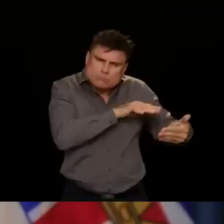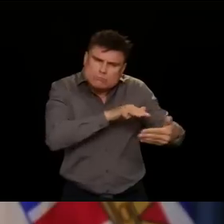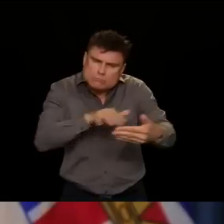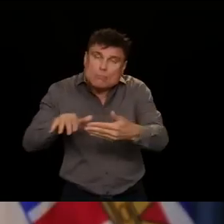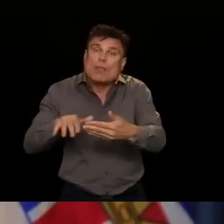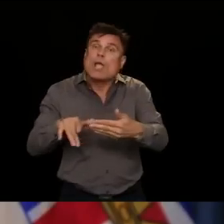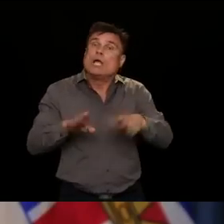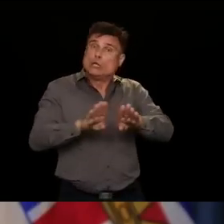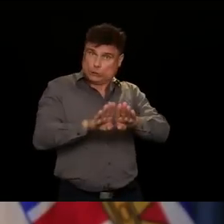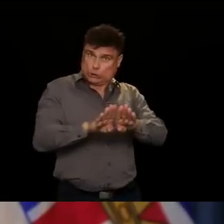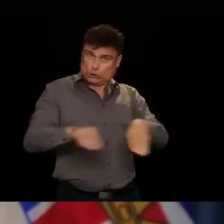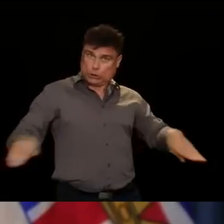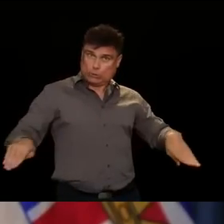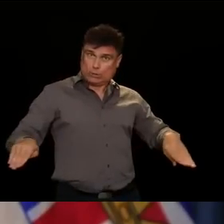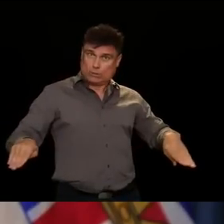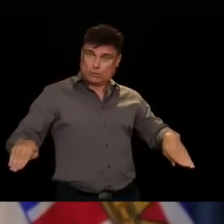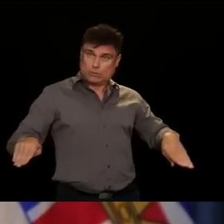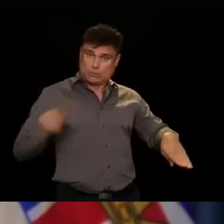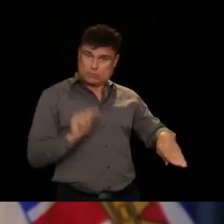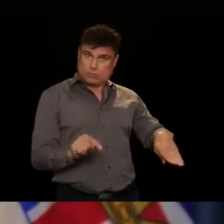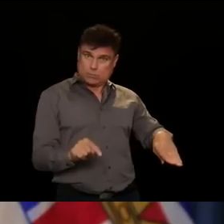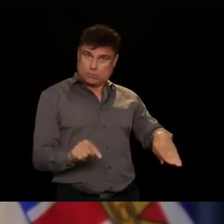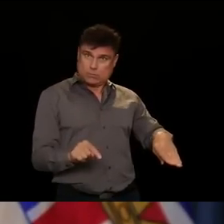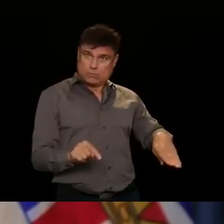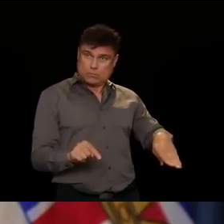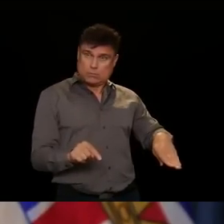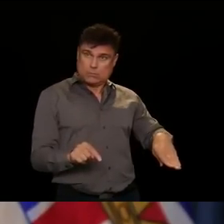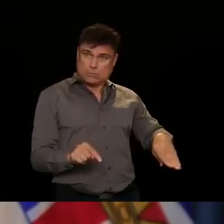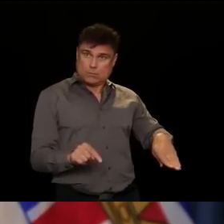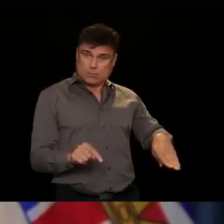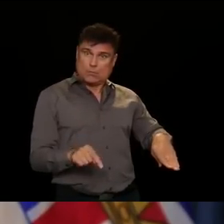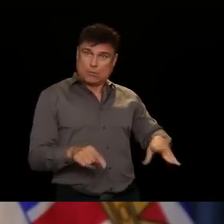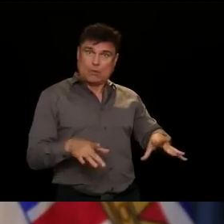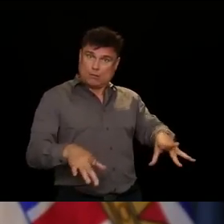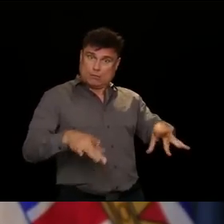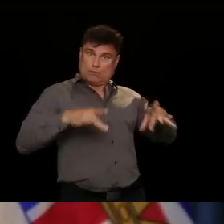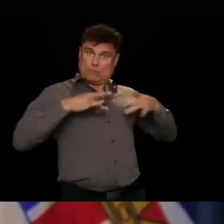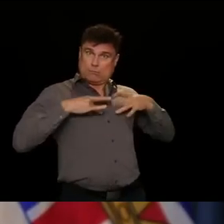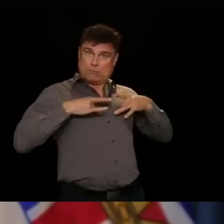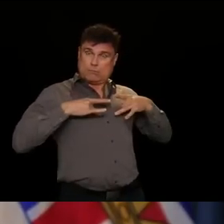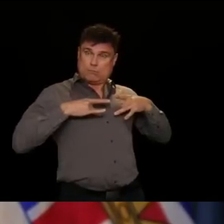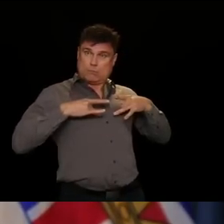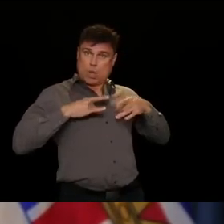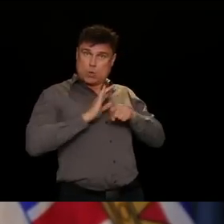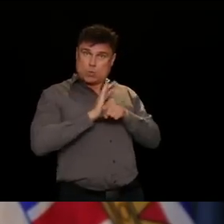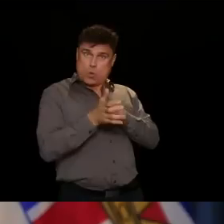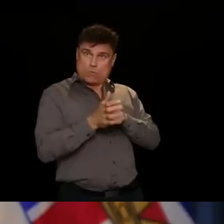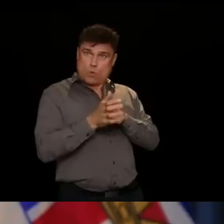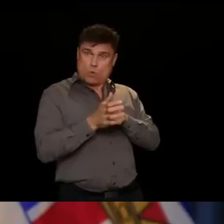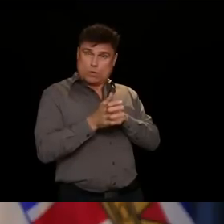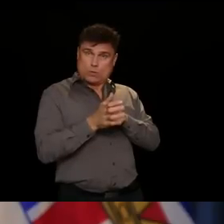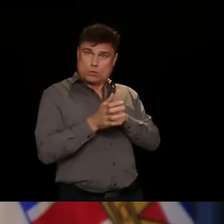And they are much less likely , and when I talk about children, we are talking about children under the age of 10 in particular.